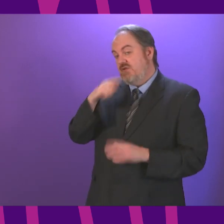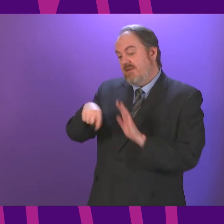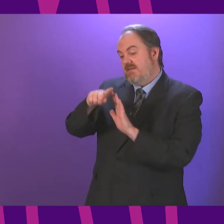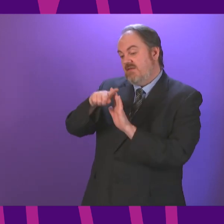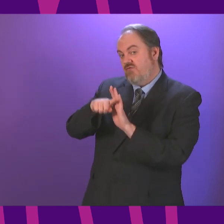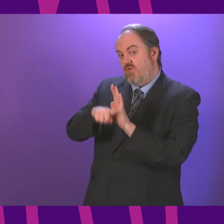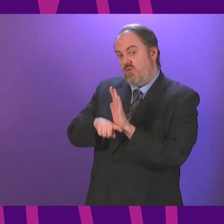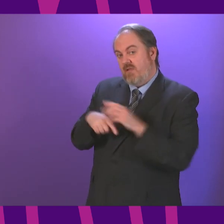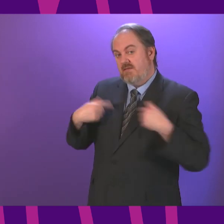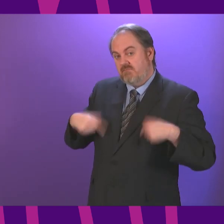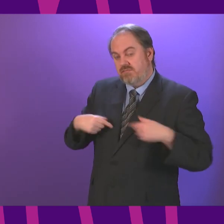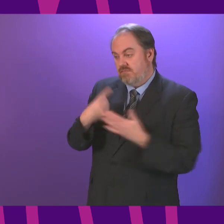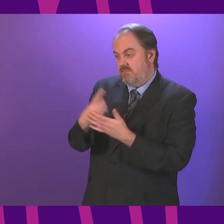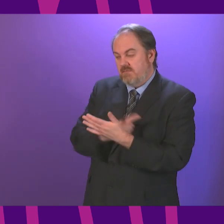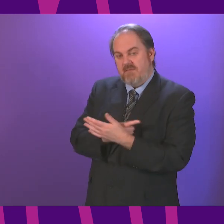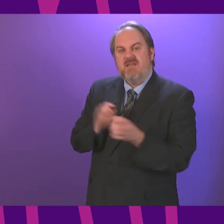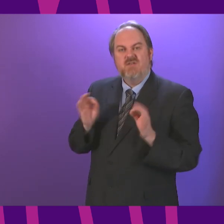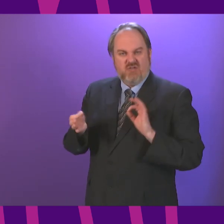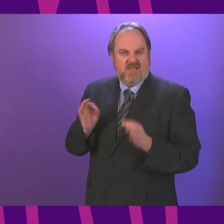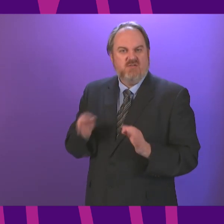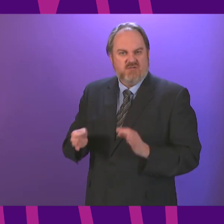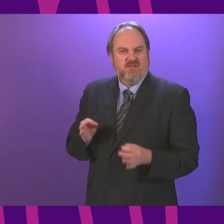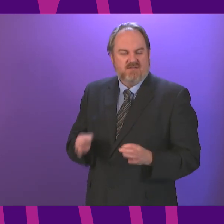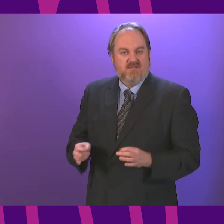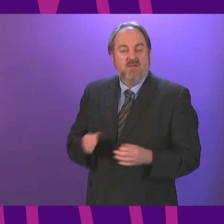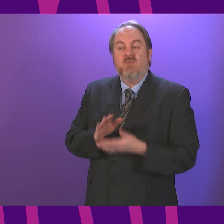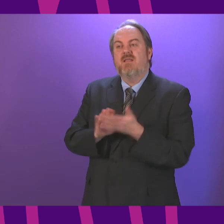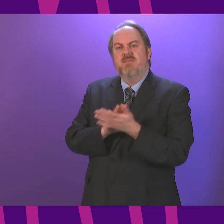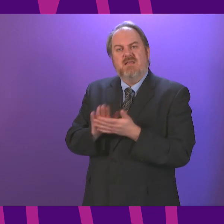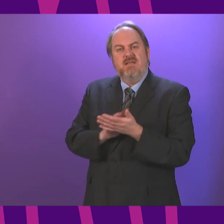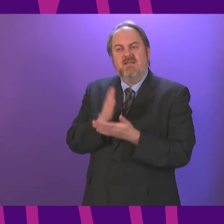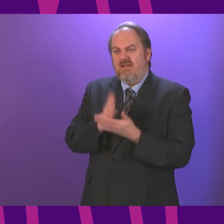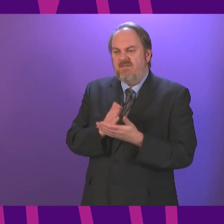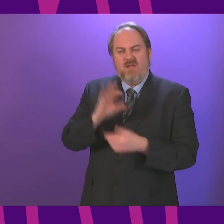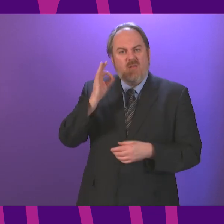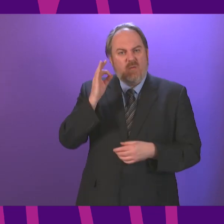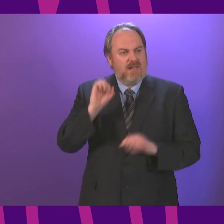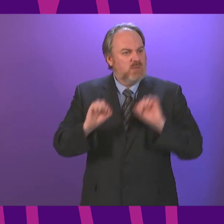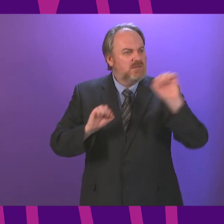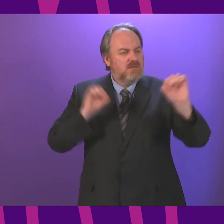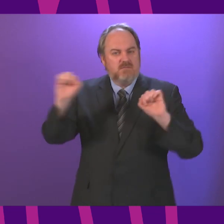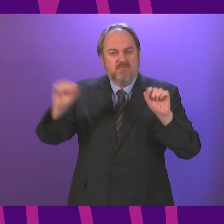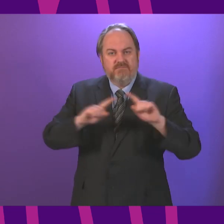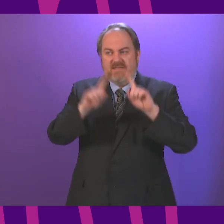We will continue to look carefully at the situation. There is some variation between local authorities, although not necessarily all, and that is something that we need to